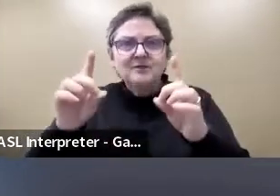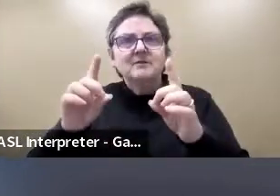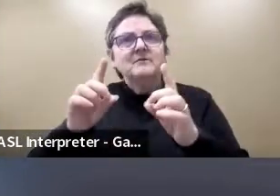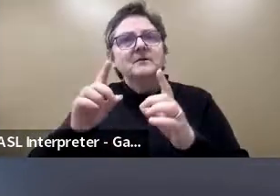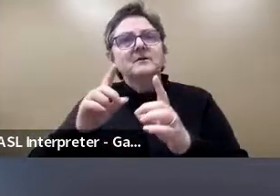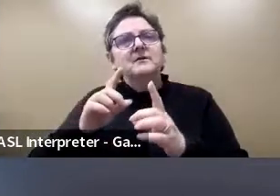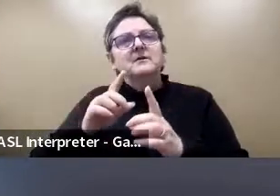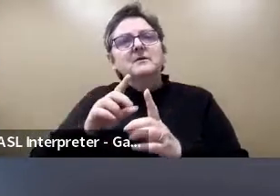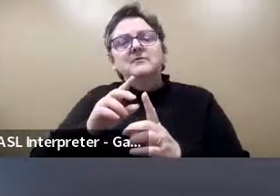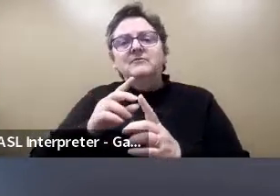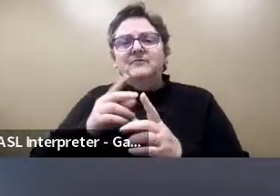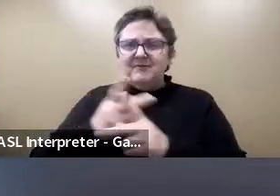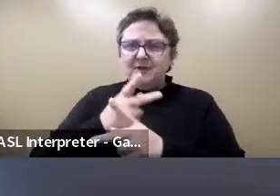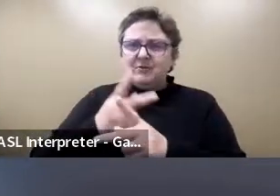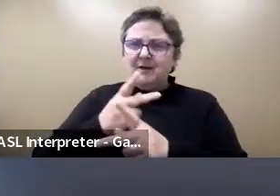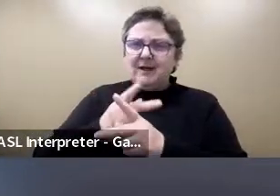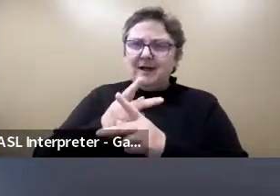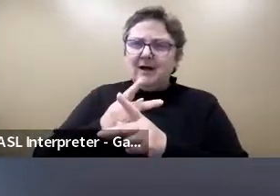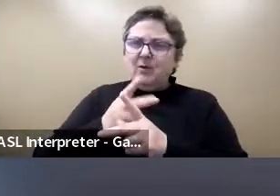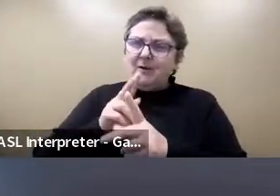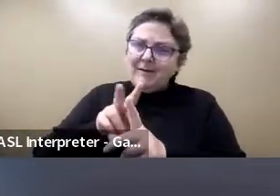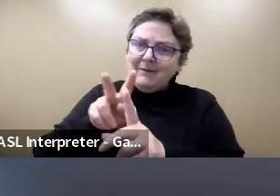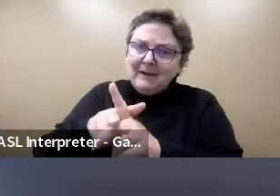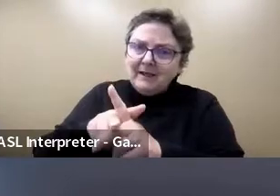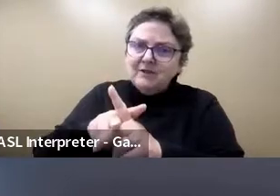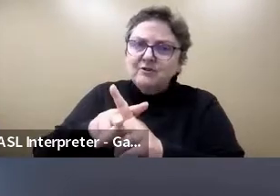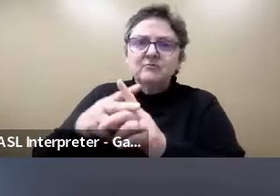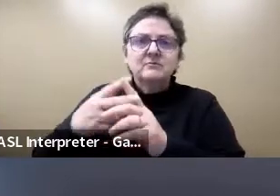and solutions for children with disabilities. Next slide, please.